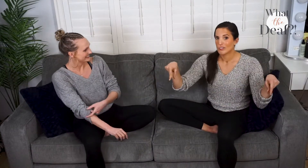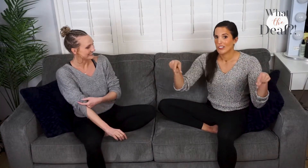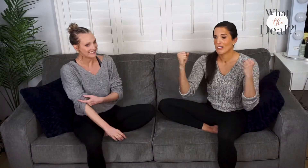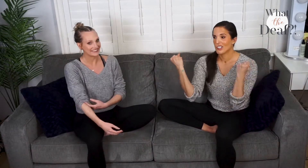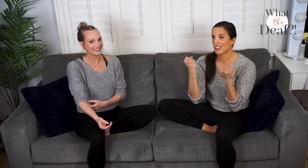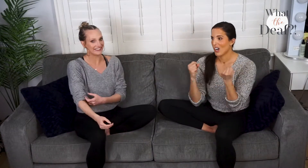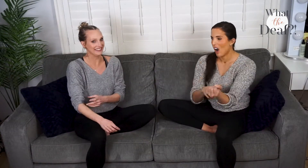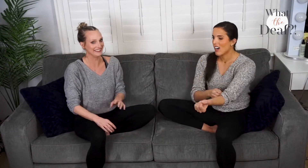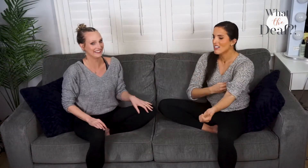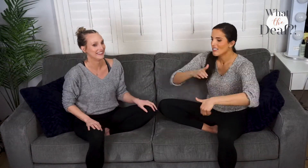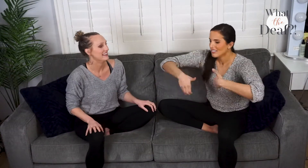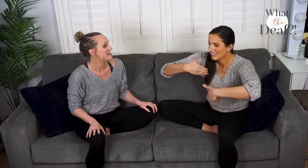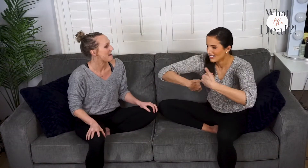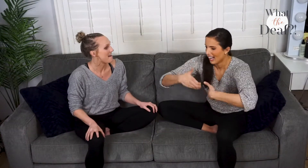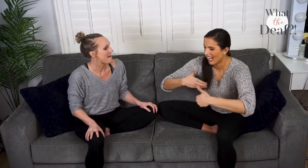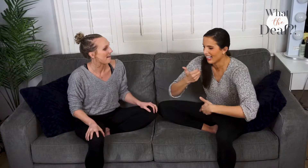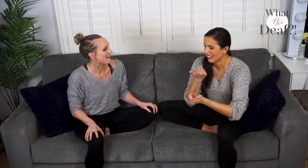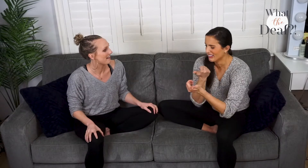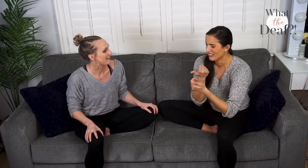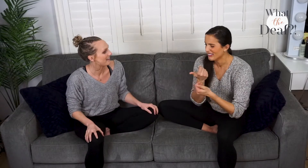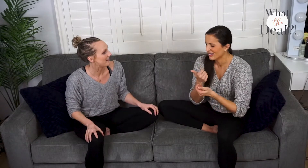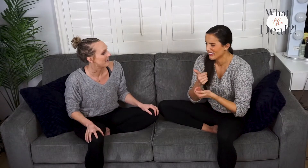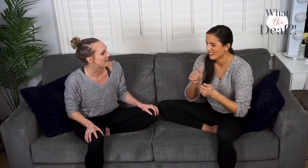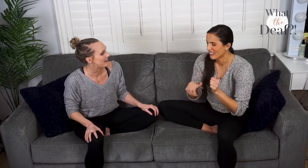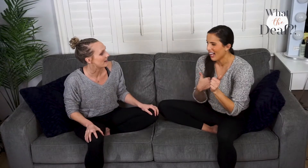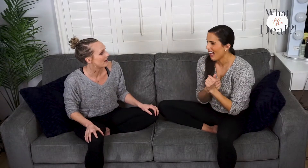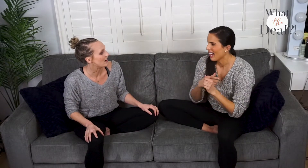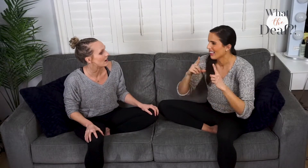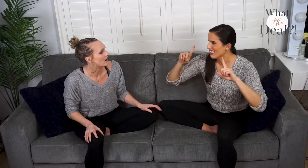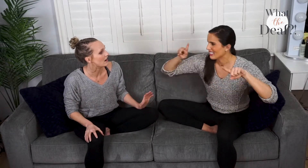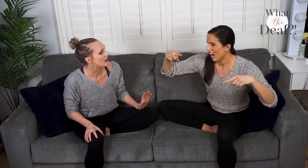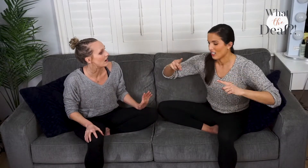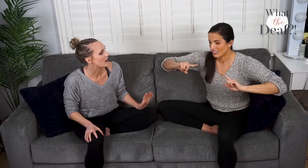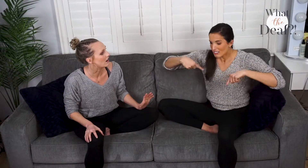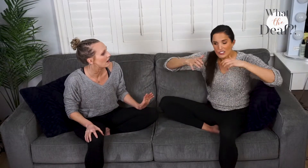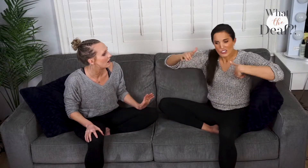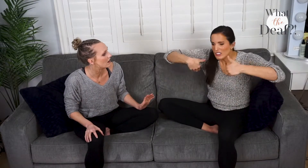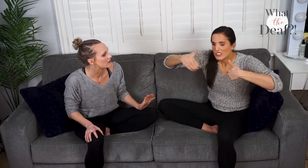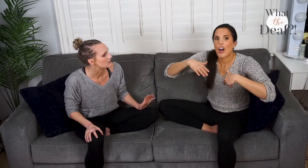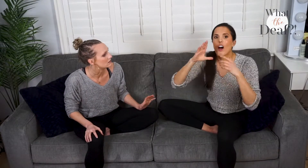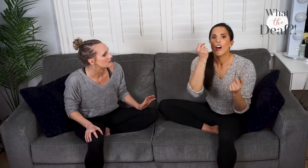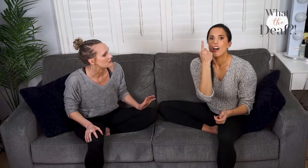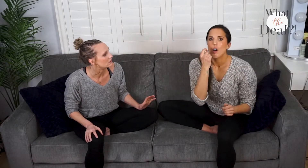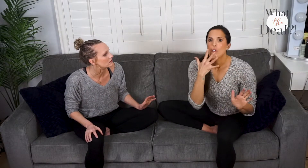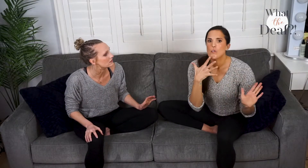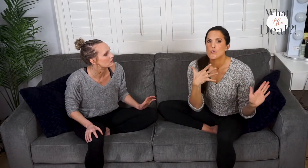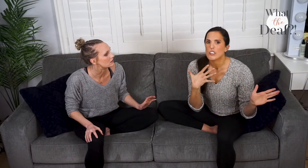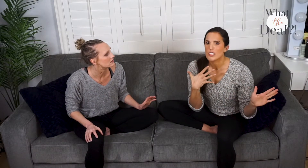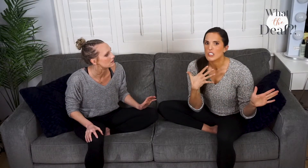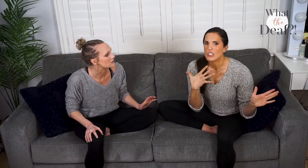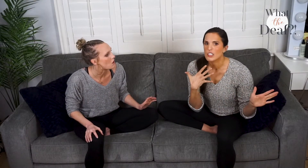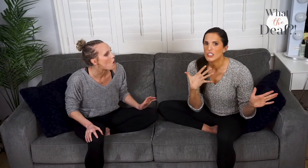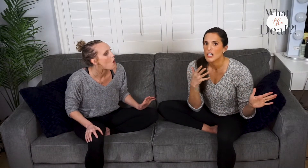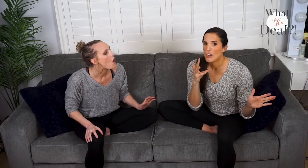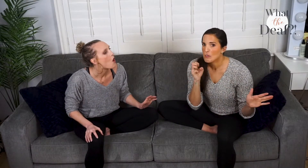We got out of the car and dug behind the tires. Oh my gosh. And it was windy.